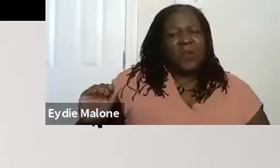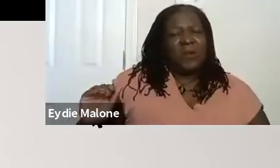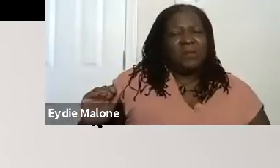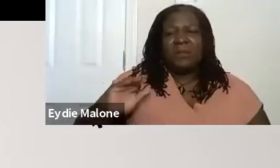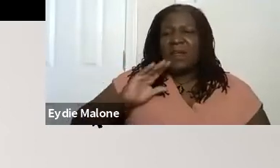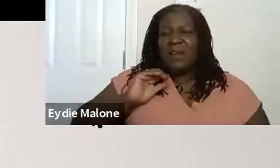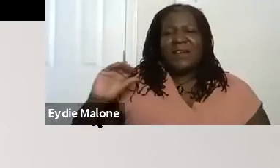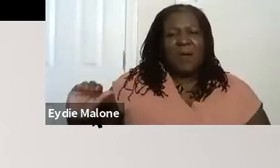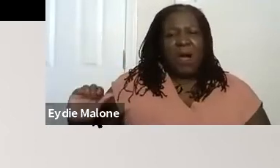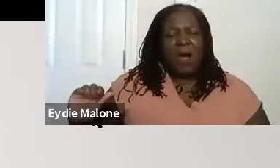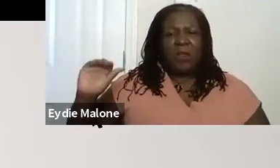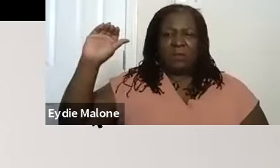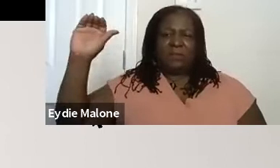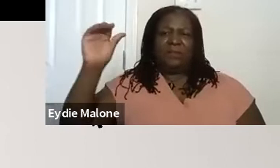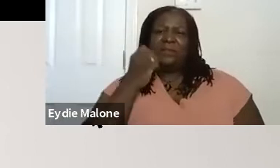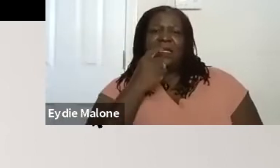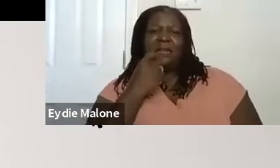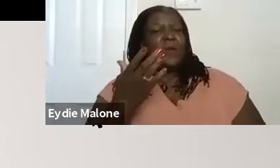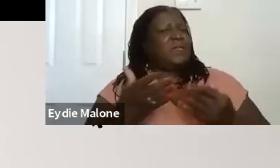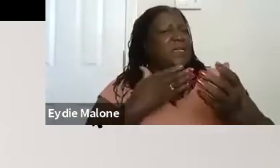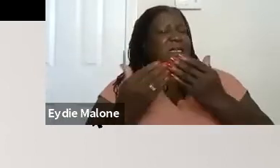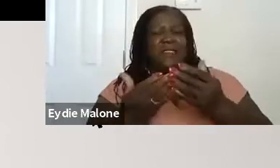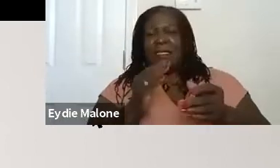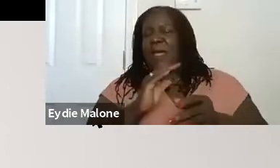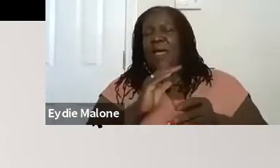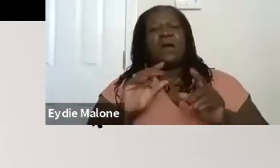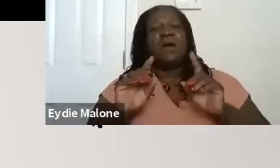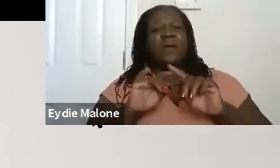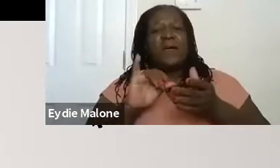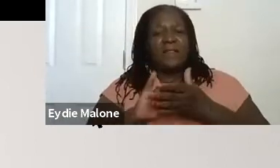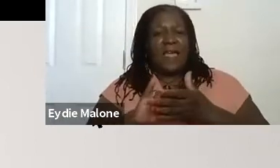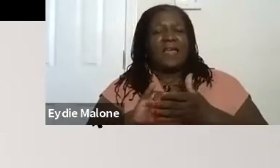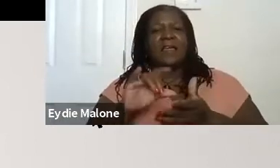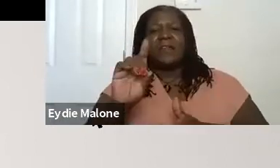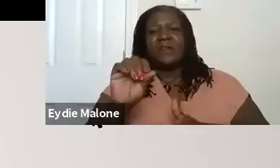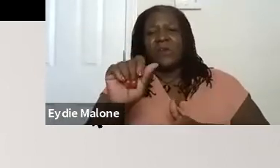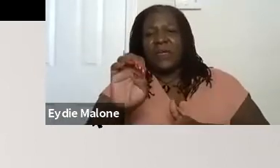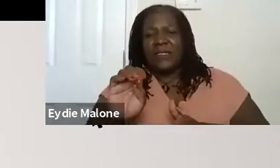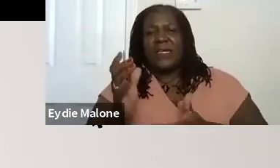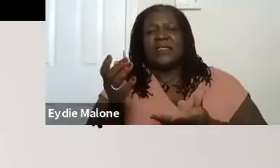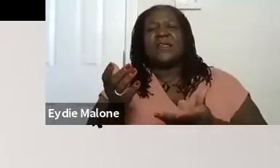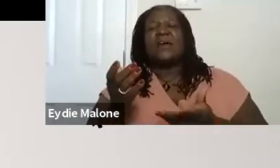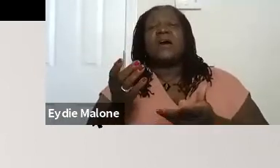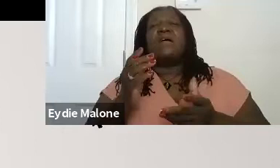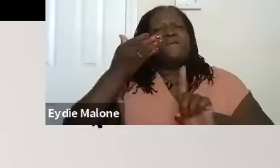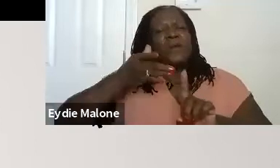dose works in this population. And it's more about their body's ability to fight immune